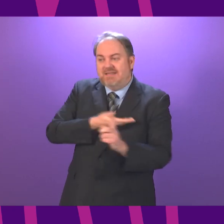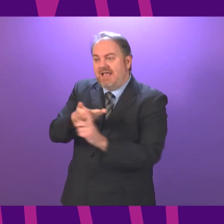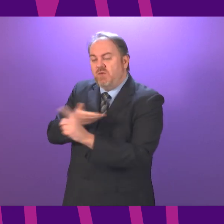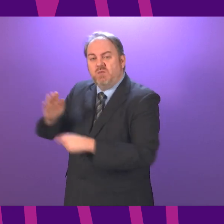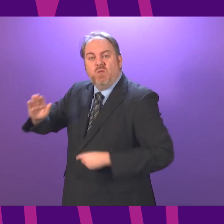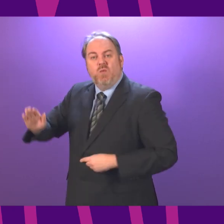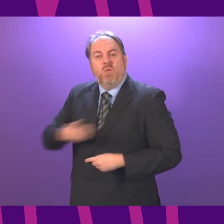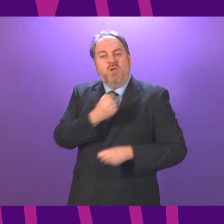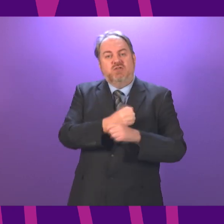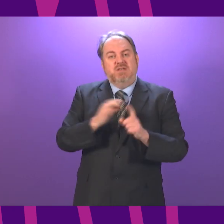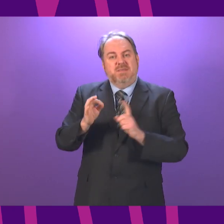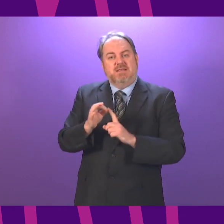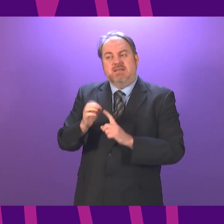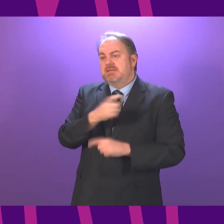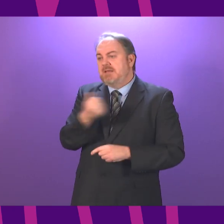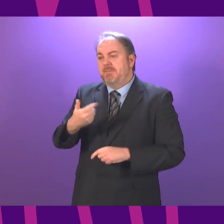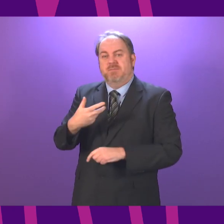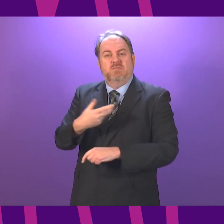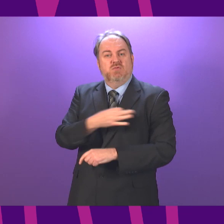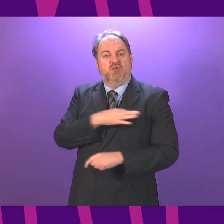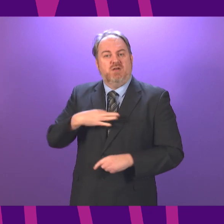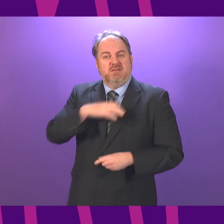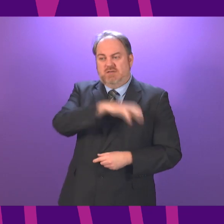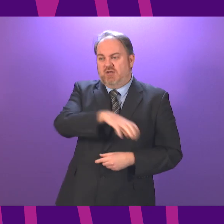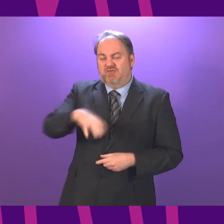GPs will require multiple packs, because their patient populations are bigger.